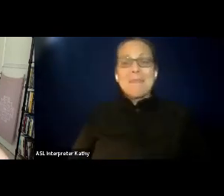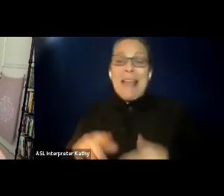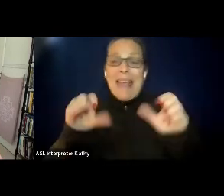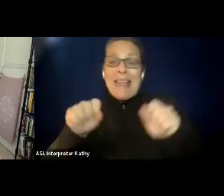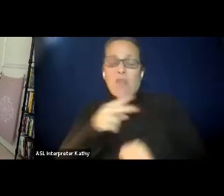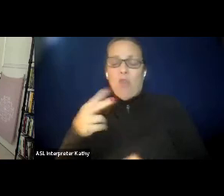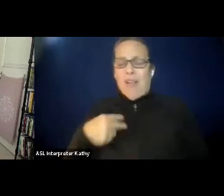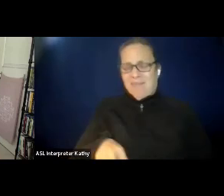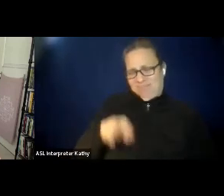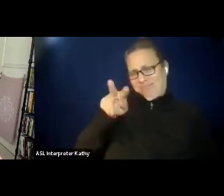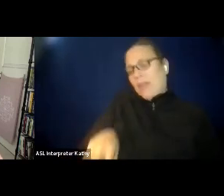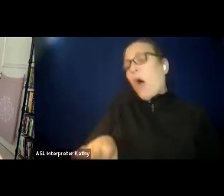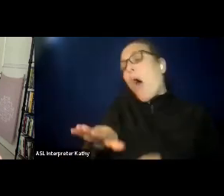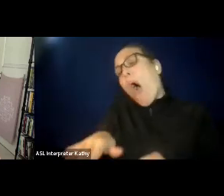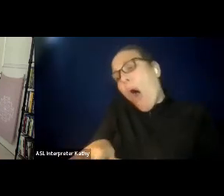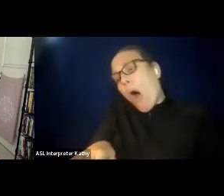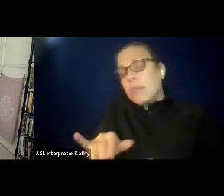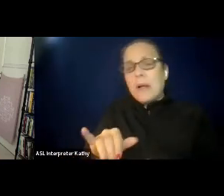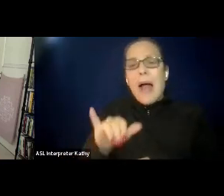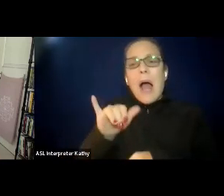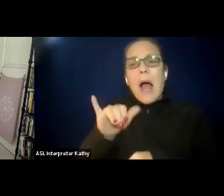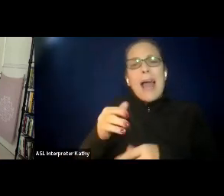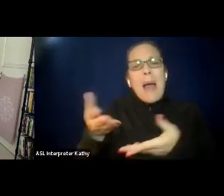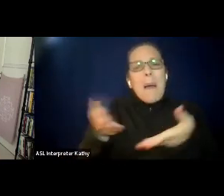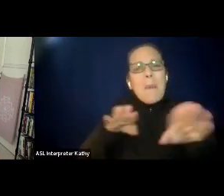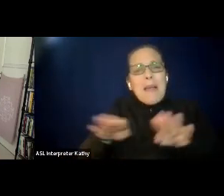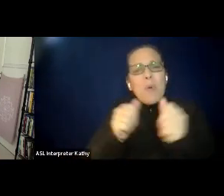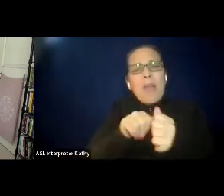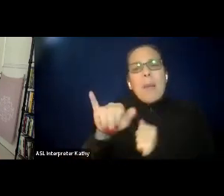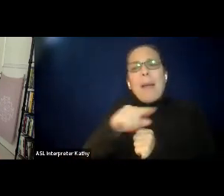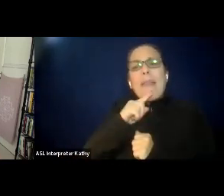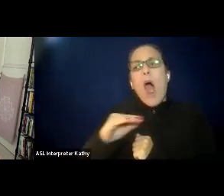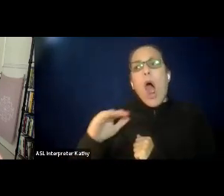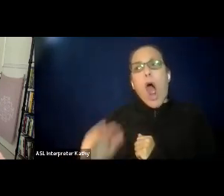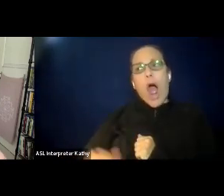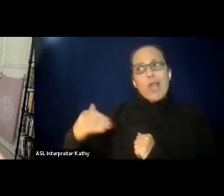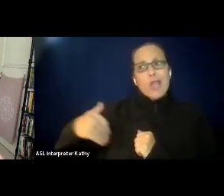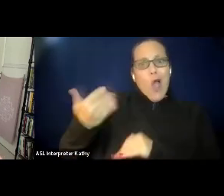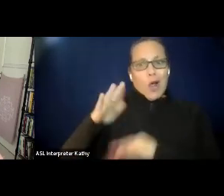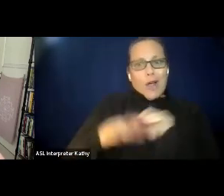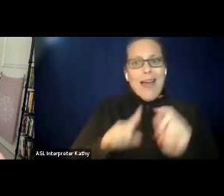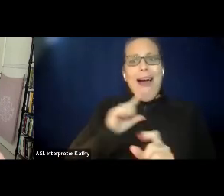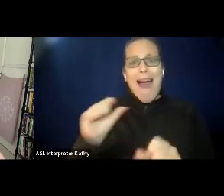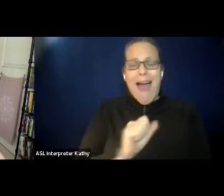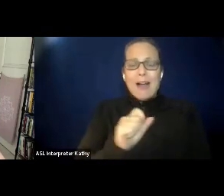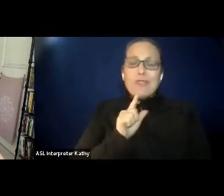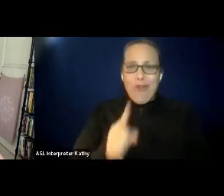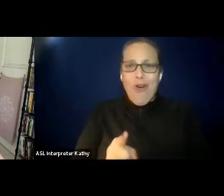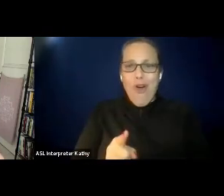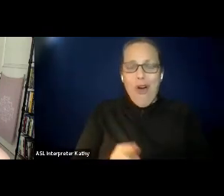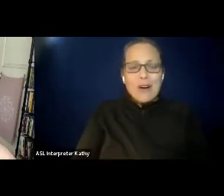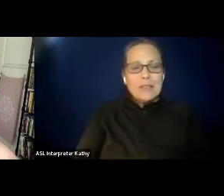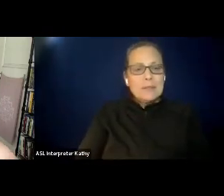certain things and they are supposed to just quote/unquote get over it. It looks like it could be patronizing a disabled person or treating them as